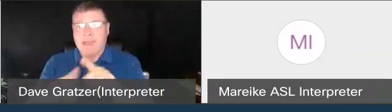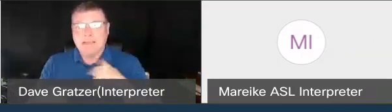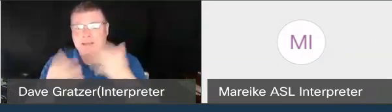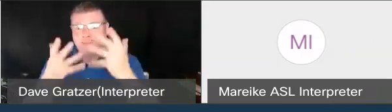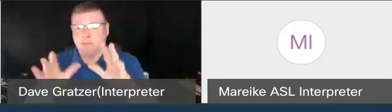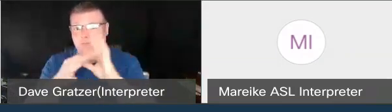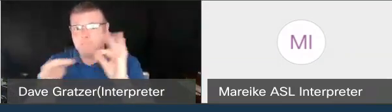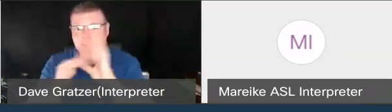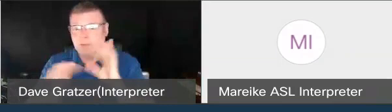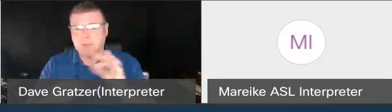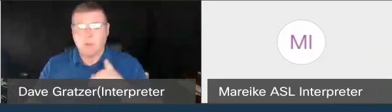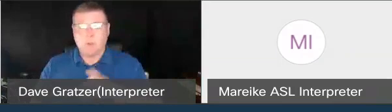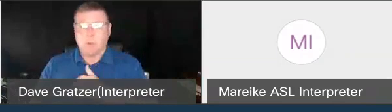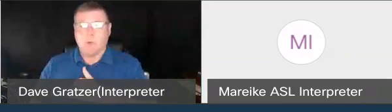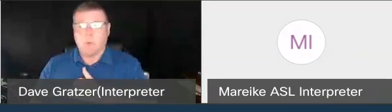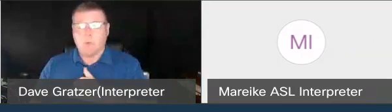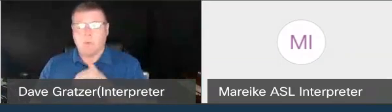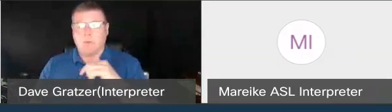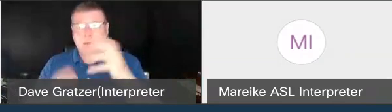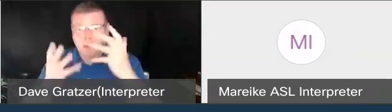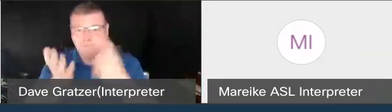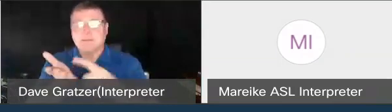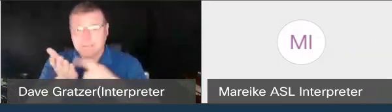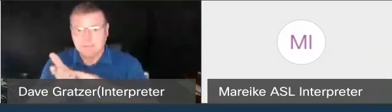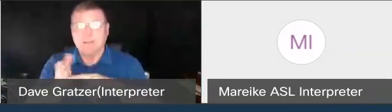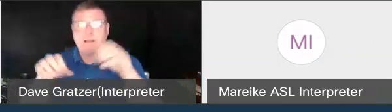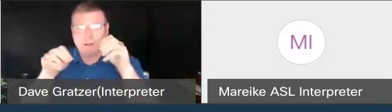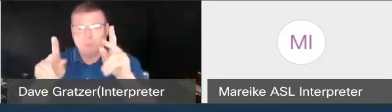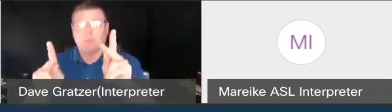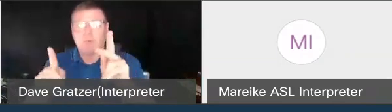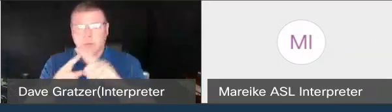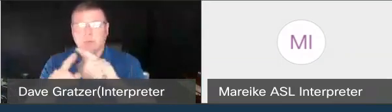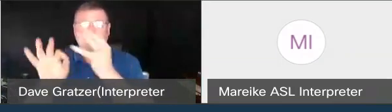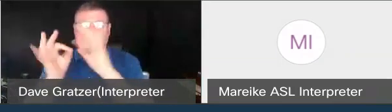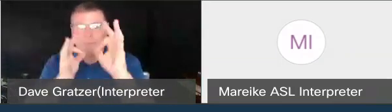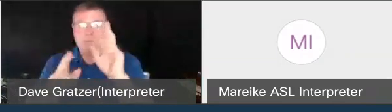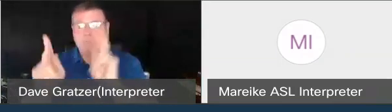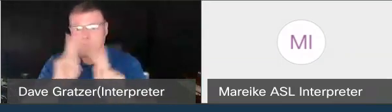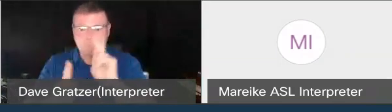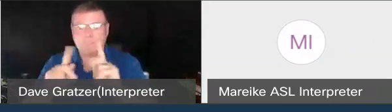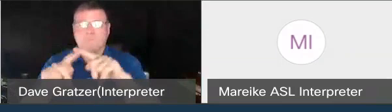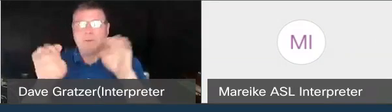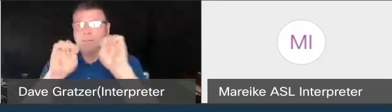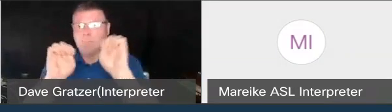um, you know, we have discussed opportunities to divert people, for example, from emergency departments,